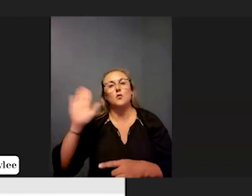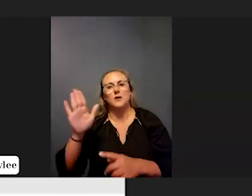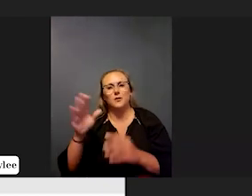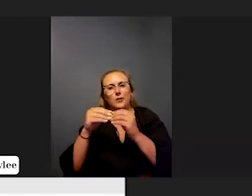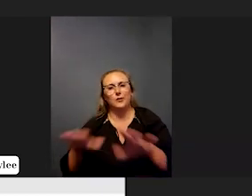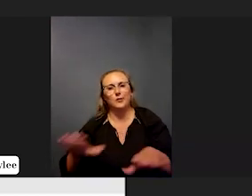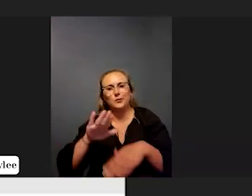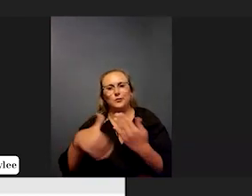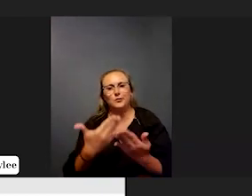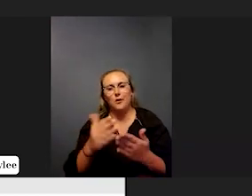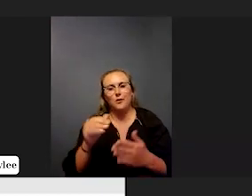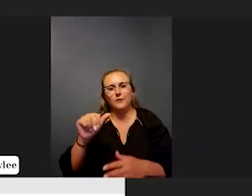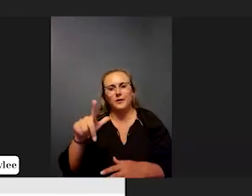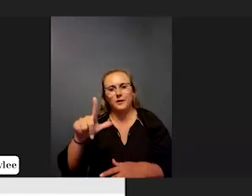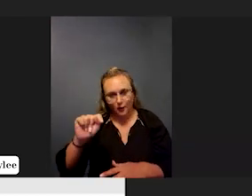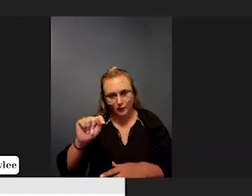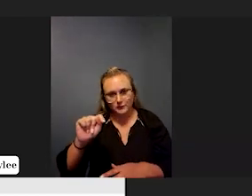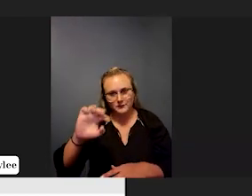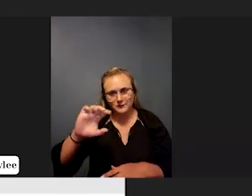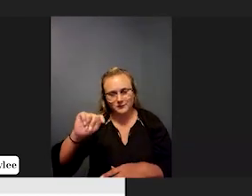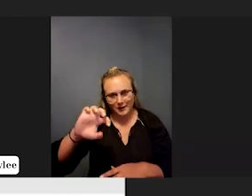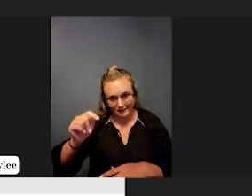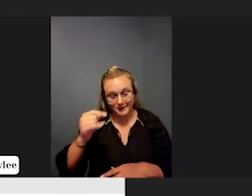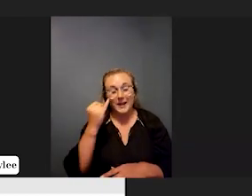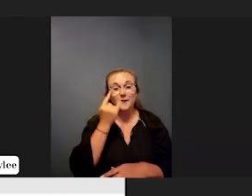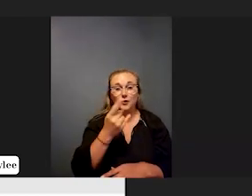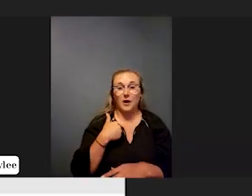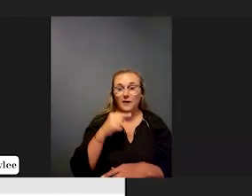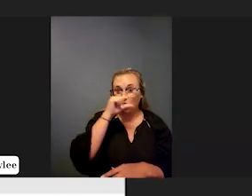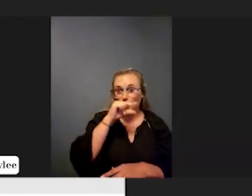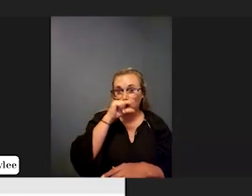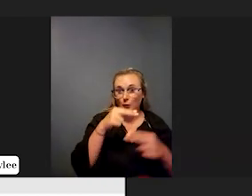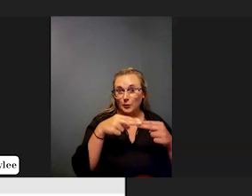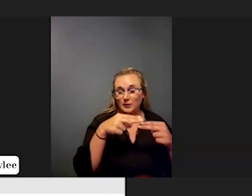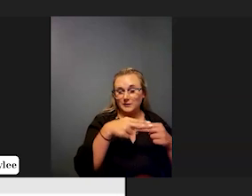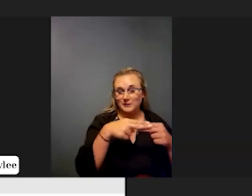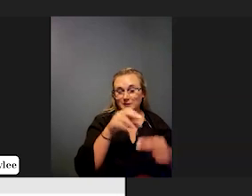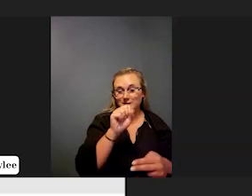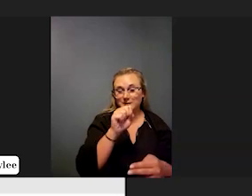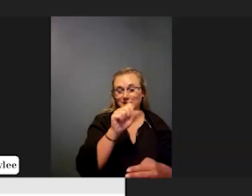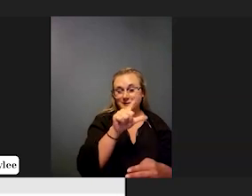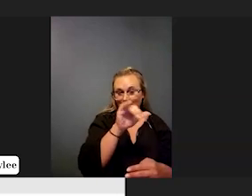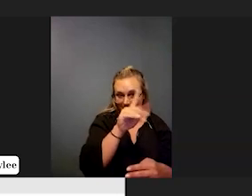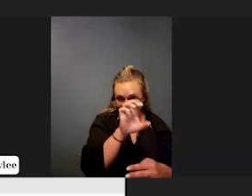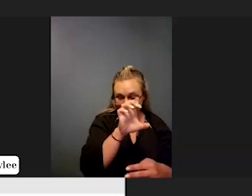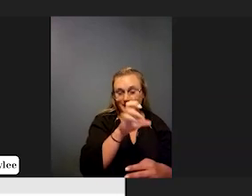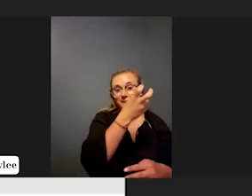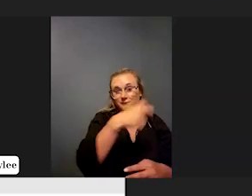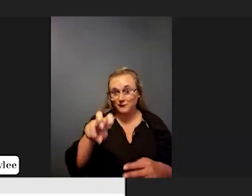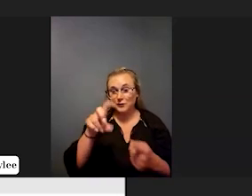If you take Google Drive slides and bring them in as a PowerPoint, sometimes they'll are all text.